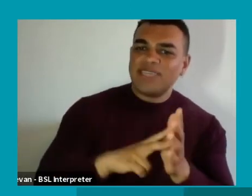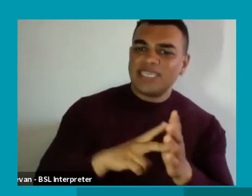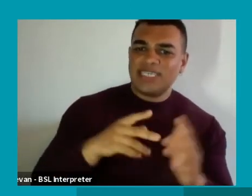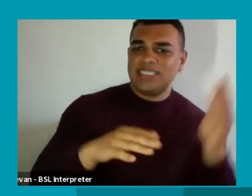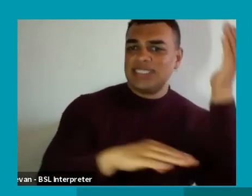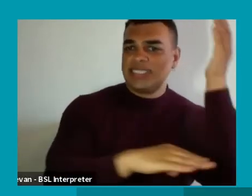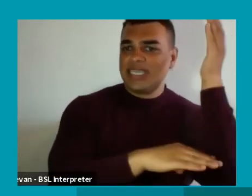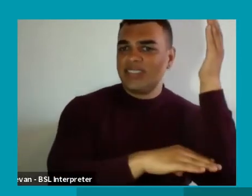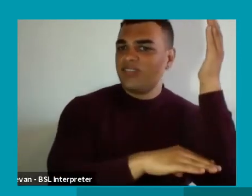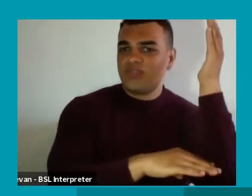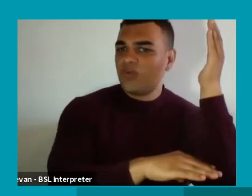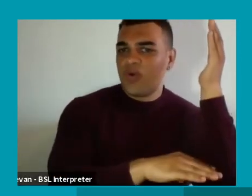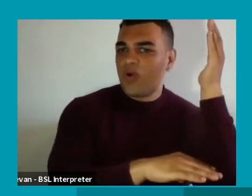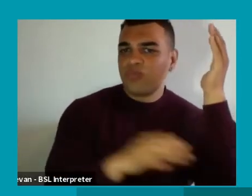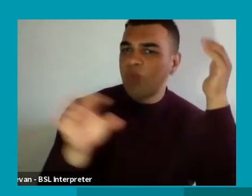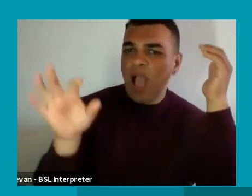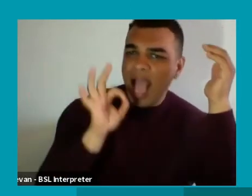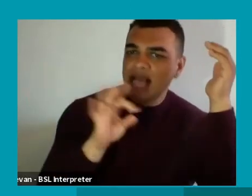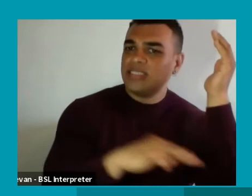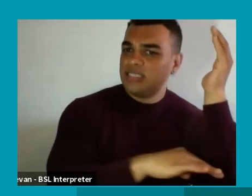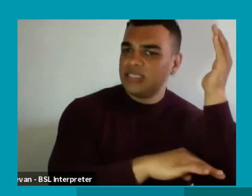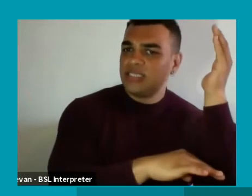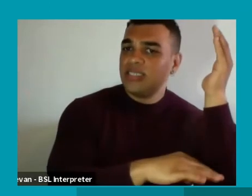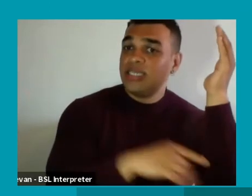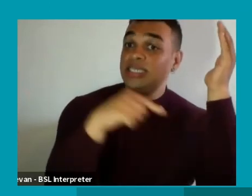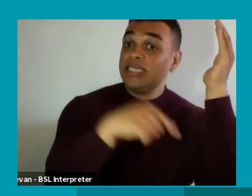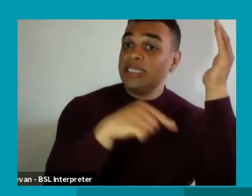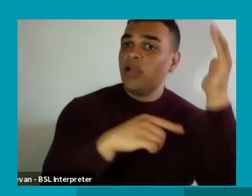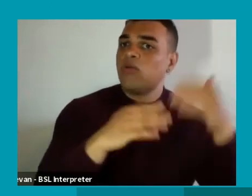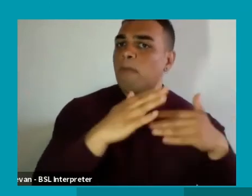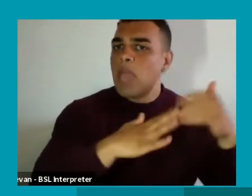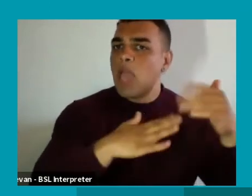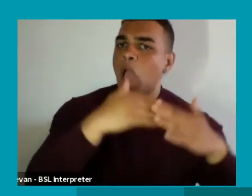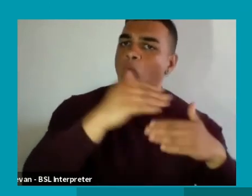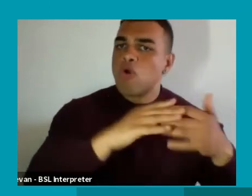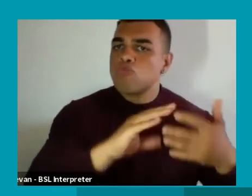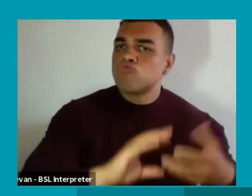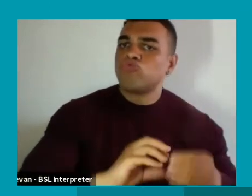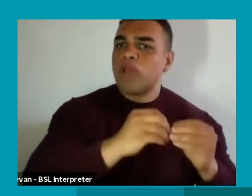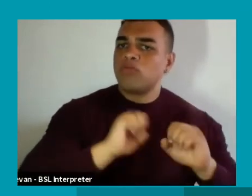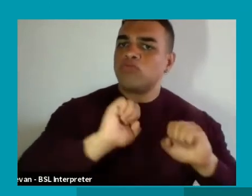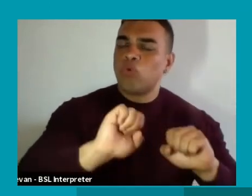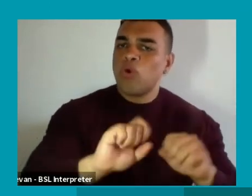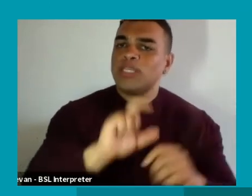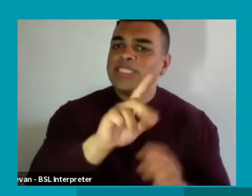want to get all the really cool Juicy, fabulous pieces of content on your CV rather than wanting to